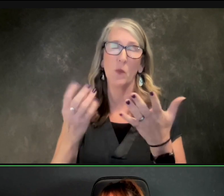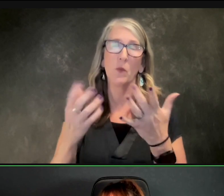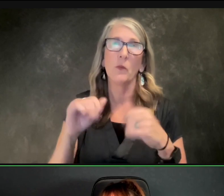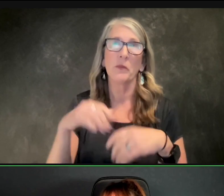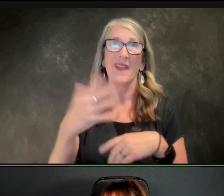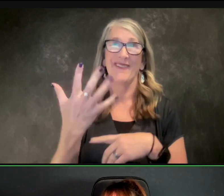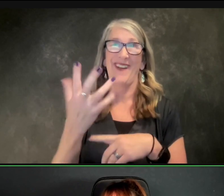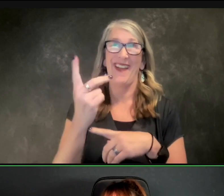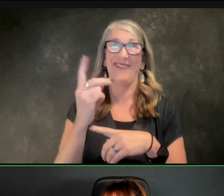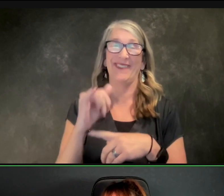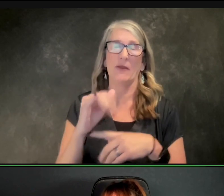who are studying abroad.